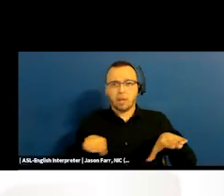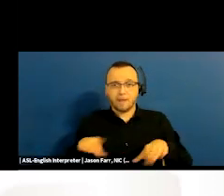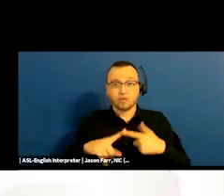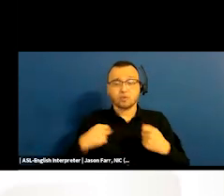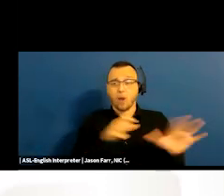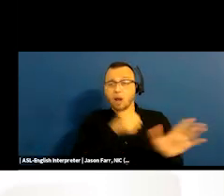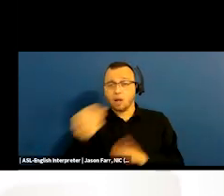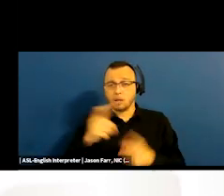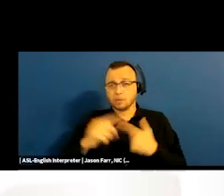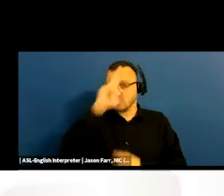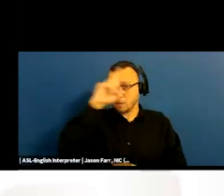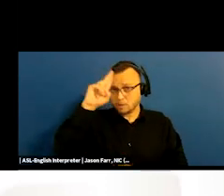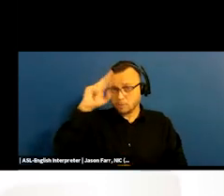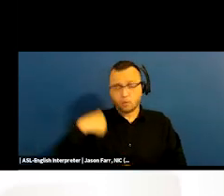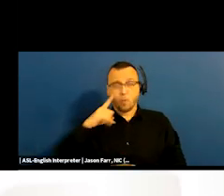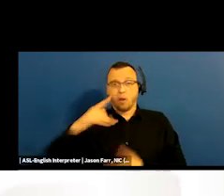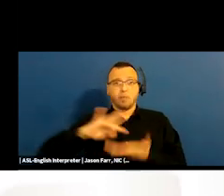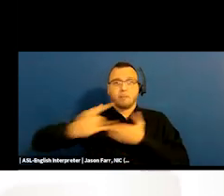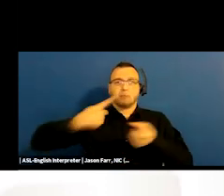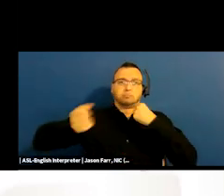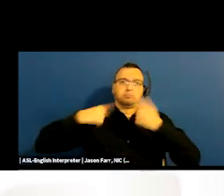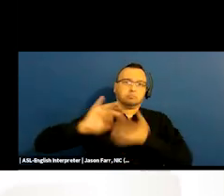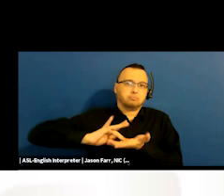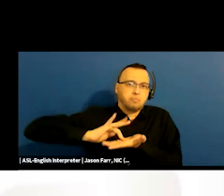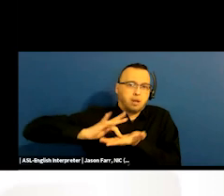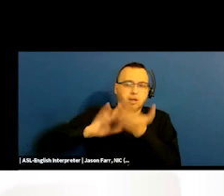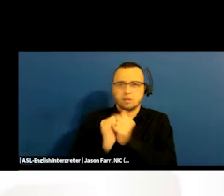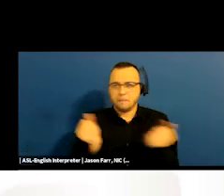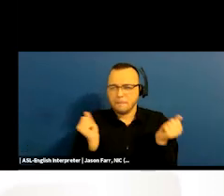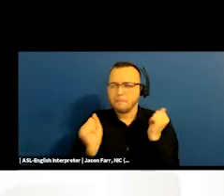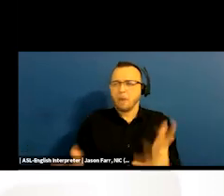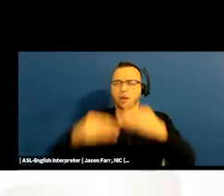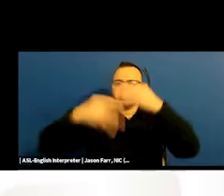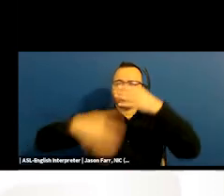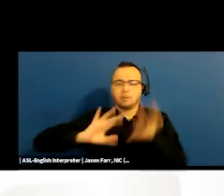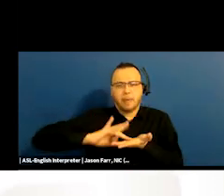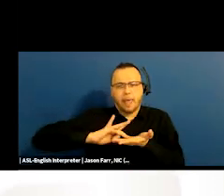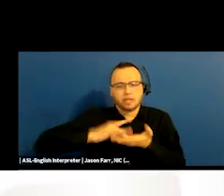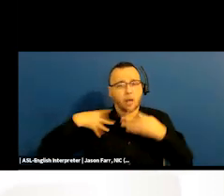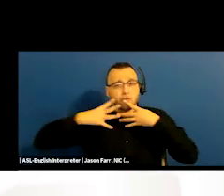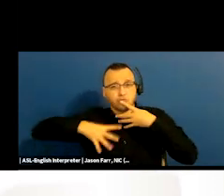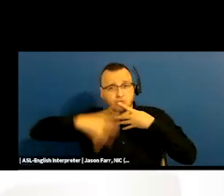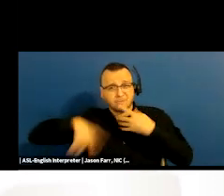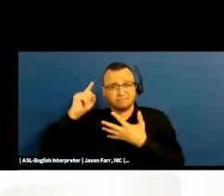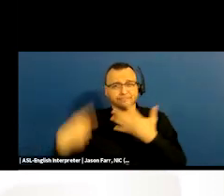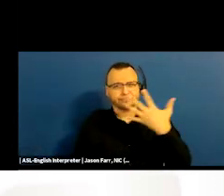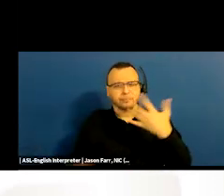I thought I was in touch with heaven, all these different things. And so, but I started having rapid mood swings and all these things